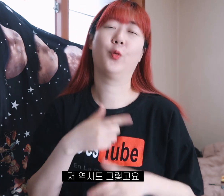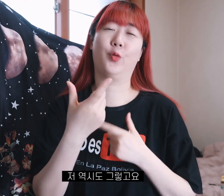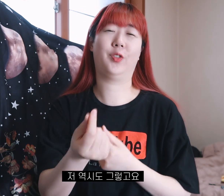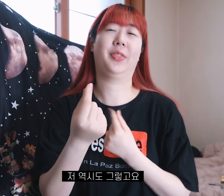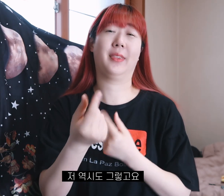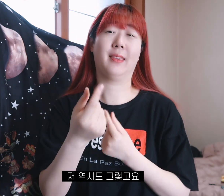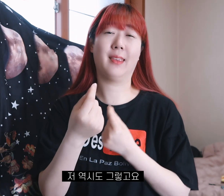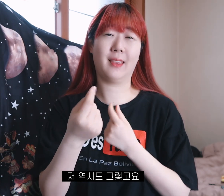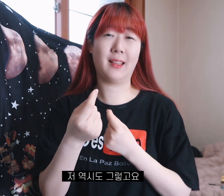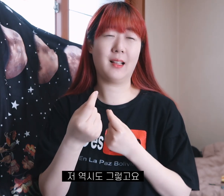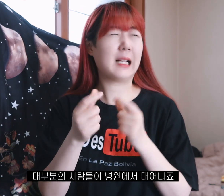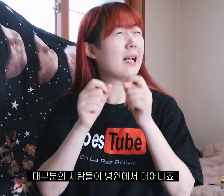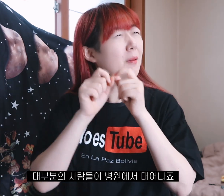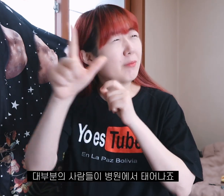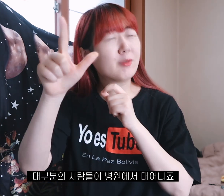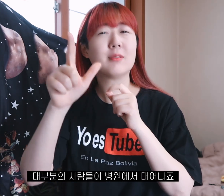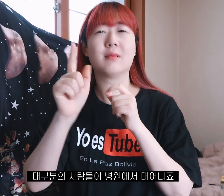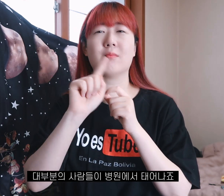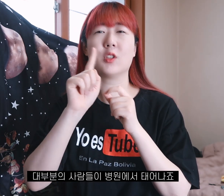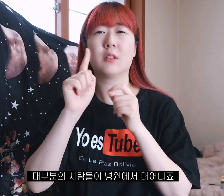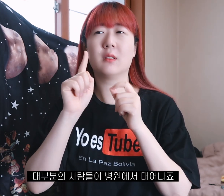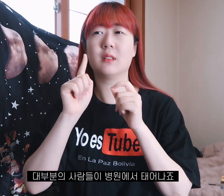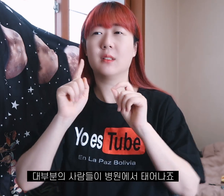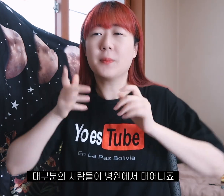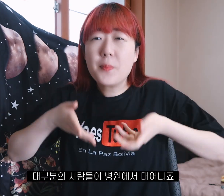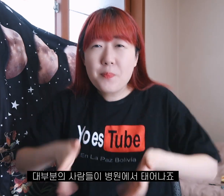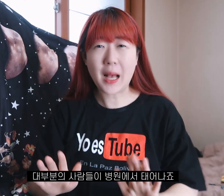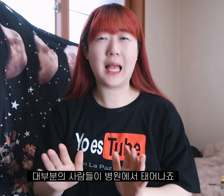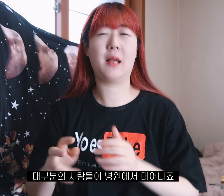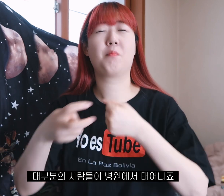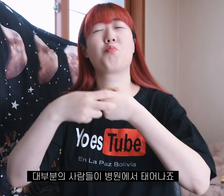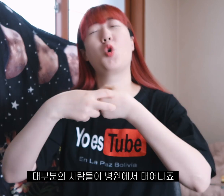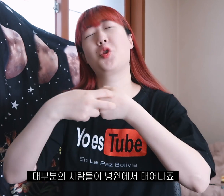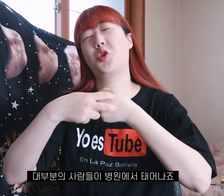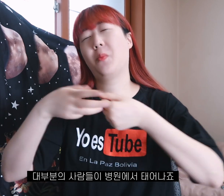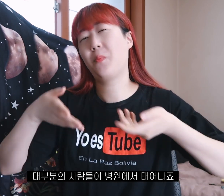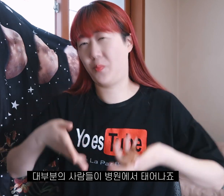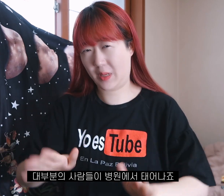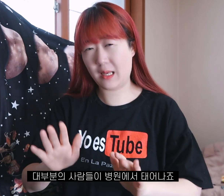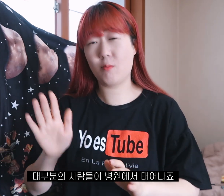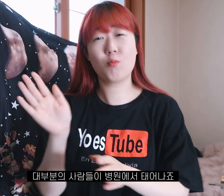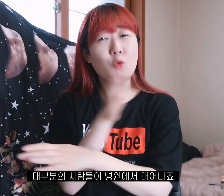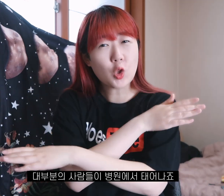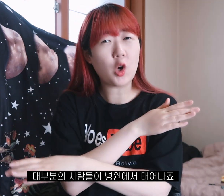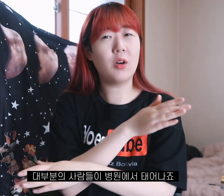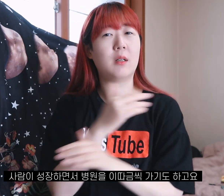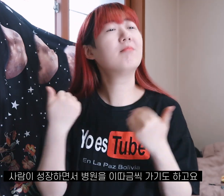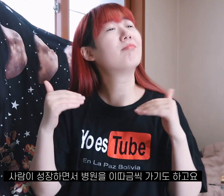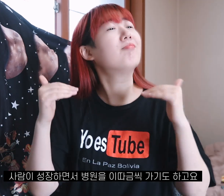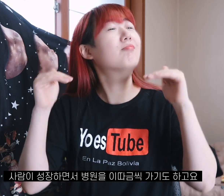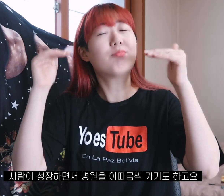Me too. Most people are born in hospitals.